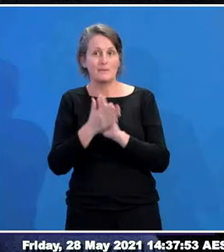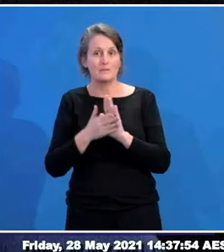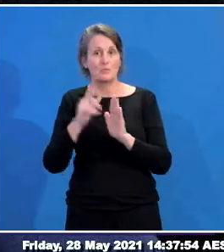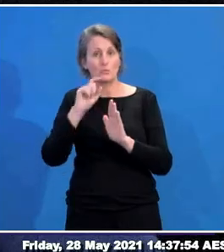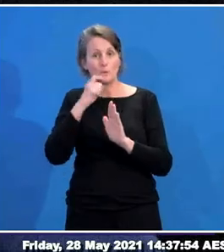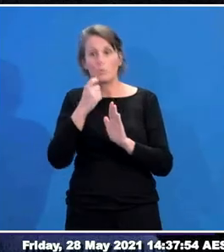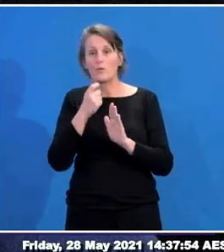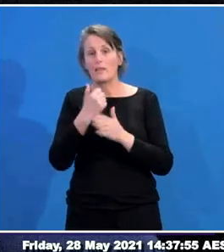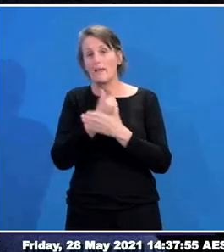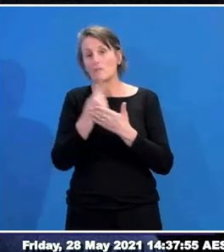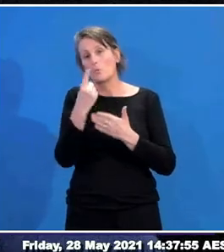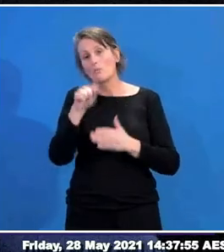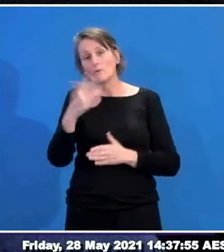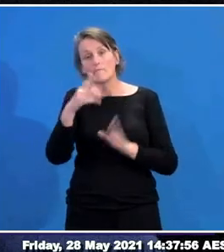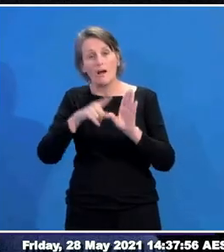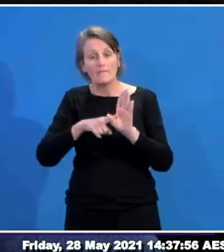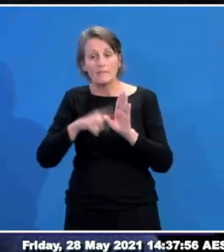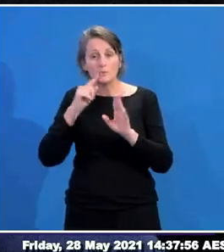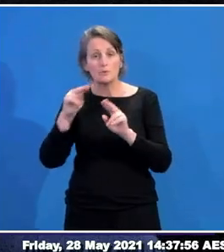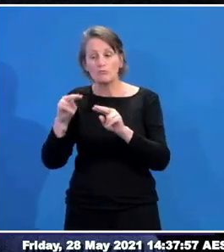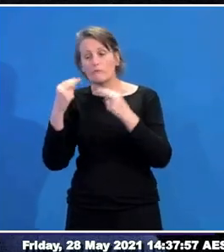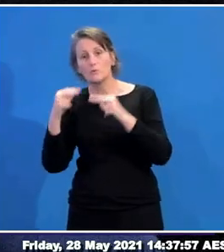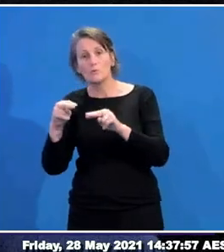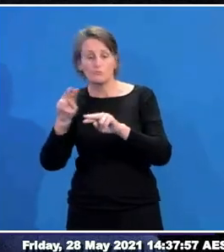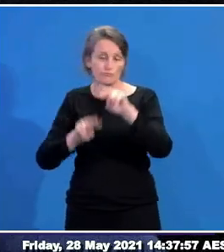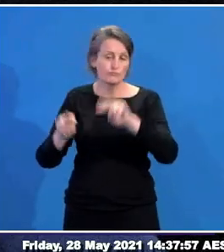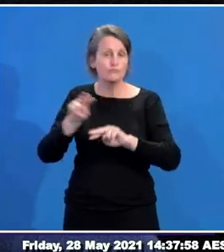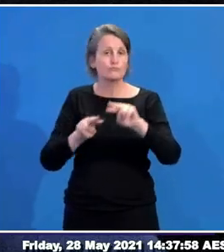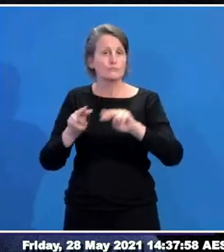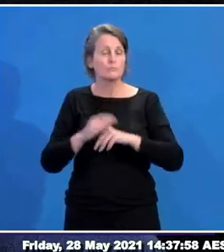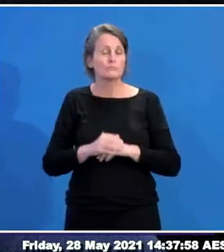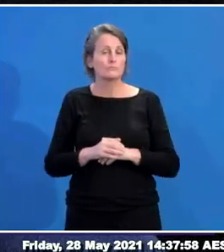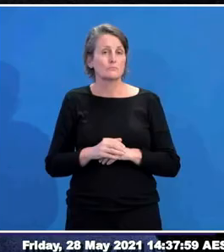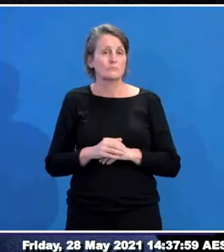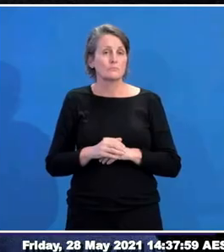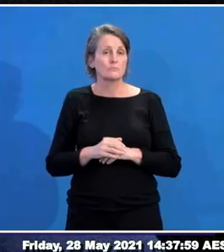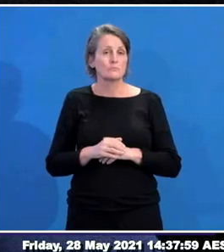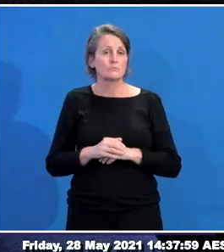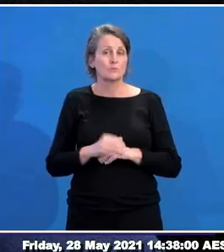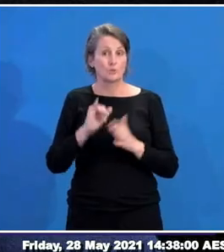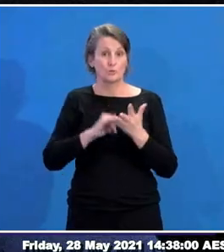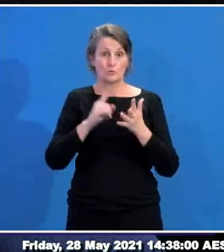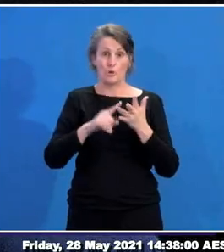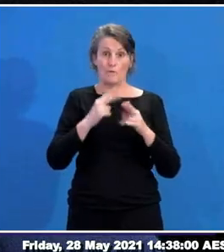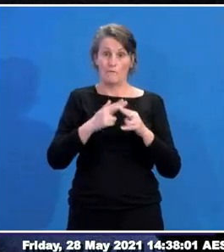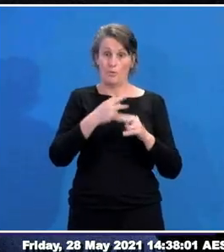One of the critical objectives for the Commission in terms of its core